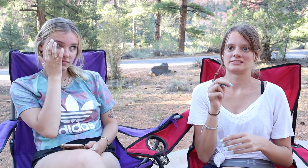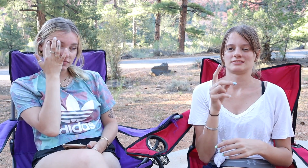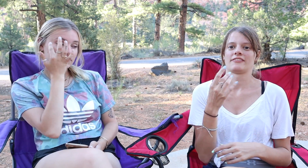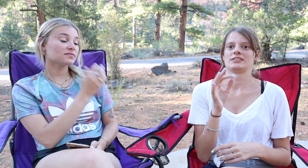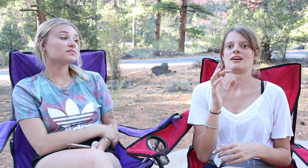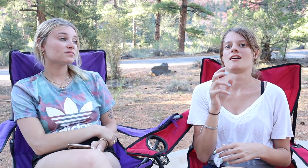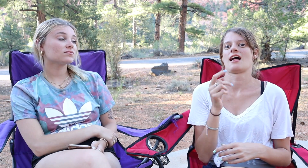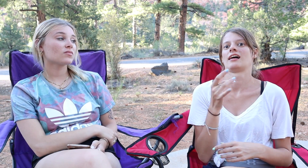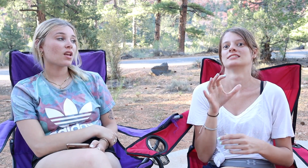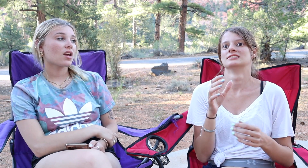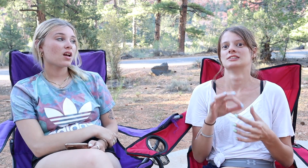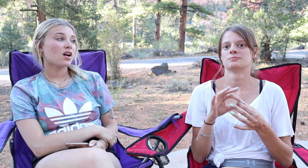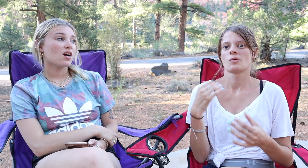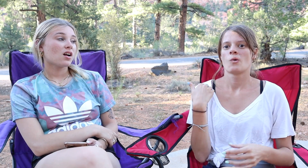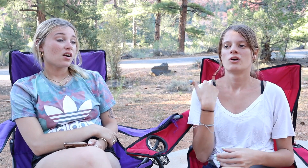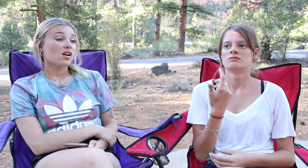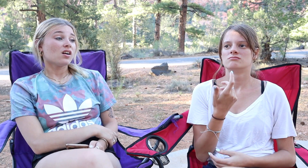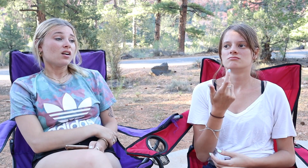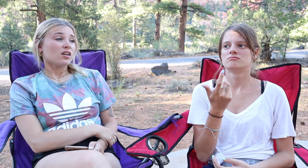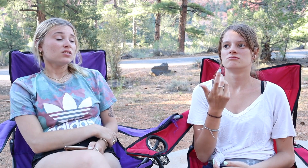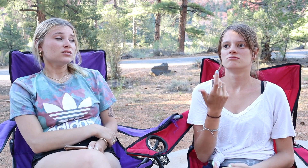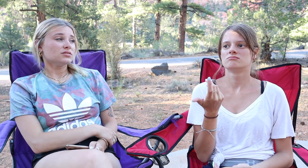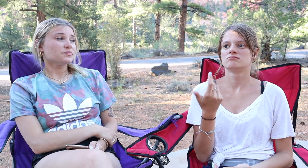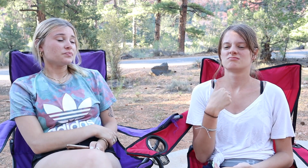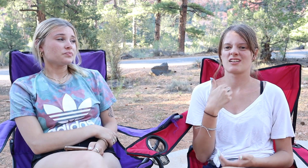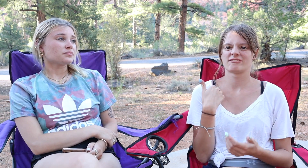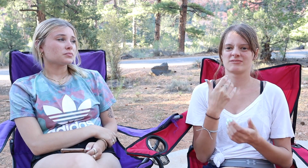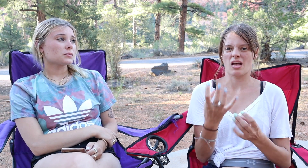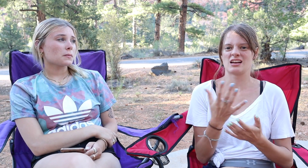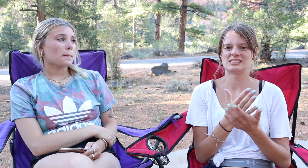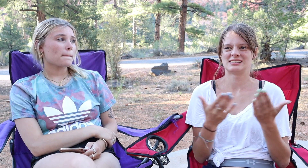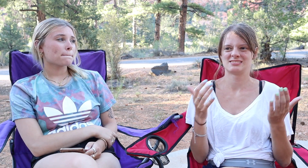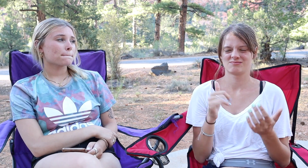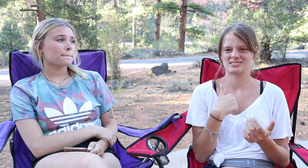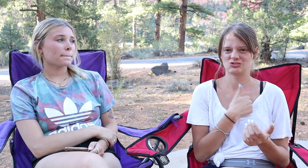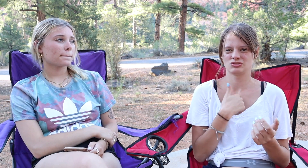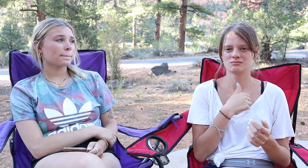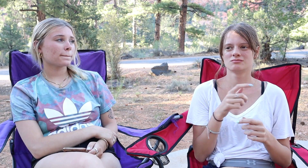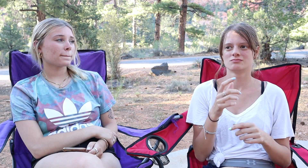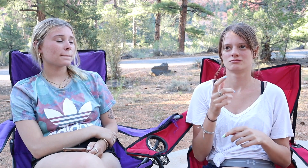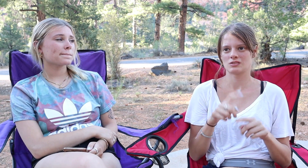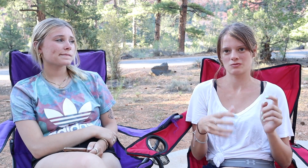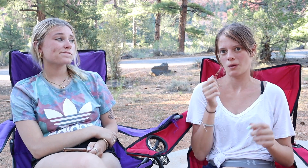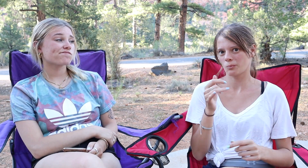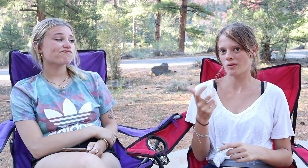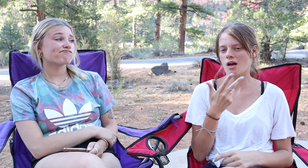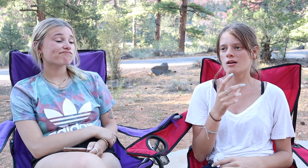K: I ended my toxic relationship before I had many things I regretted most I know I can't take it back